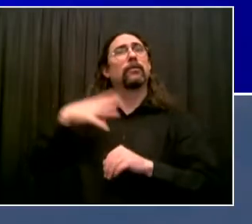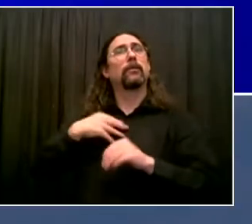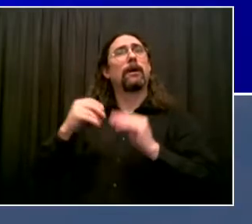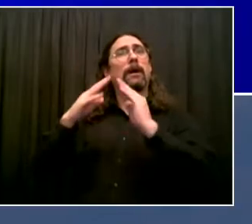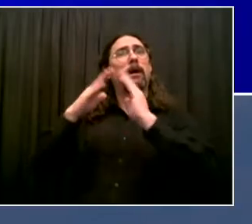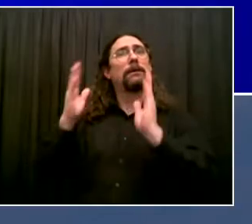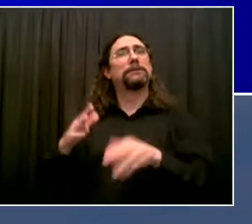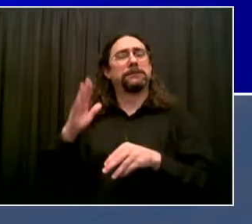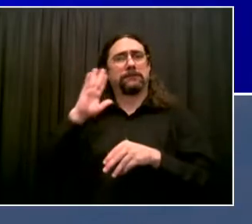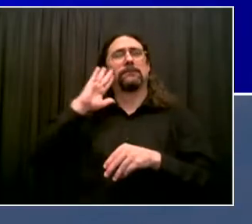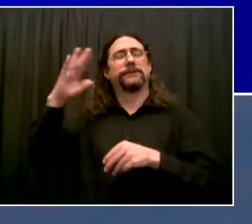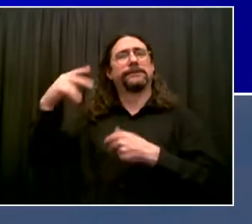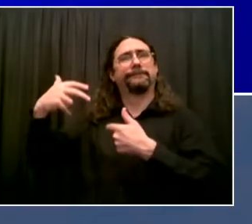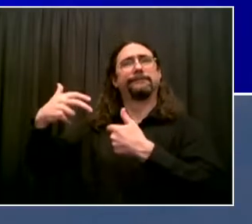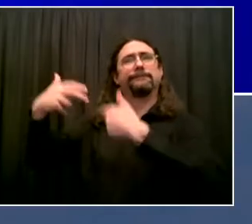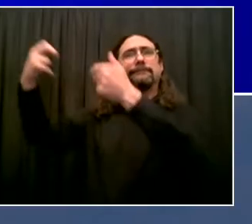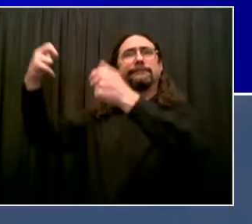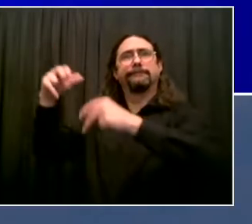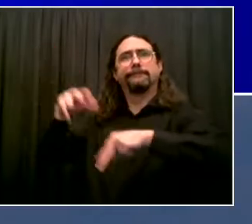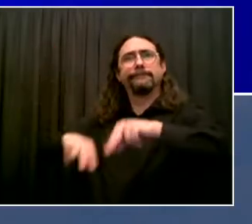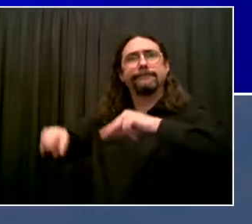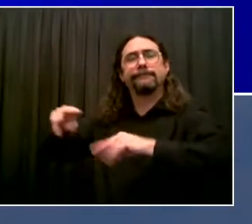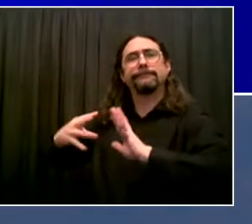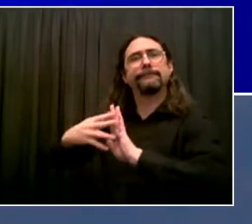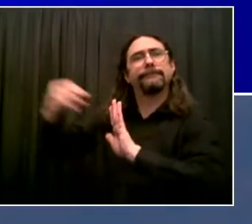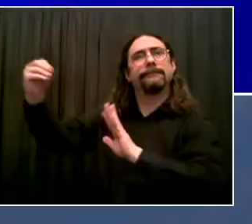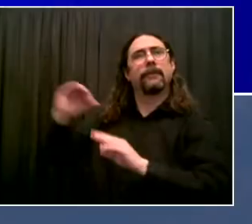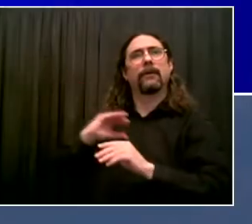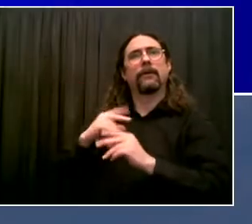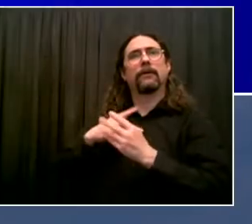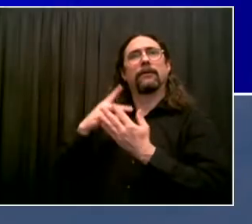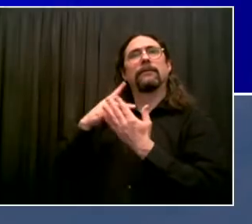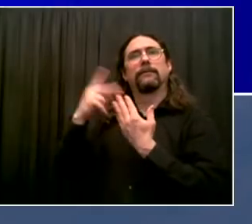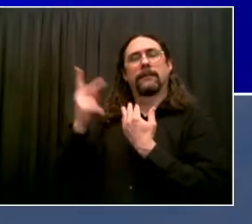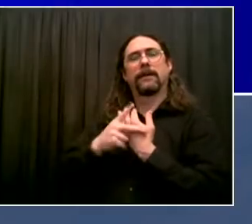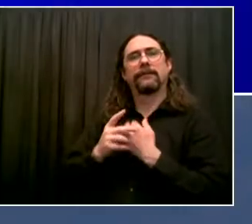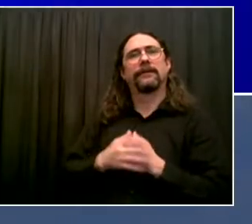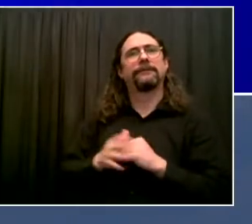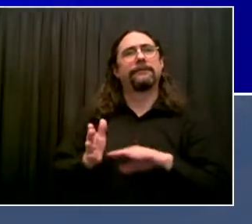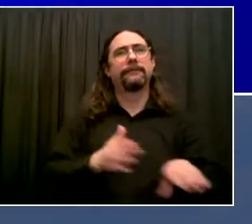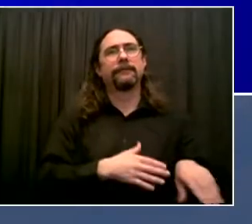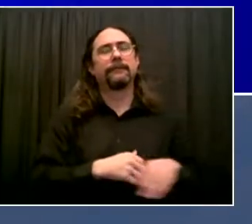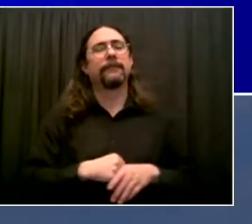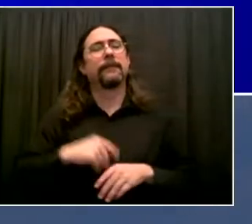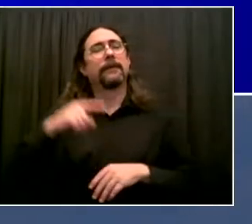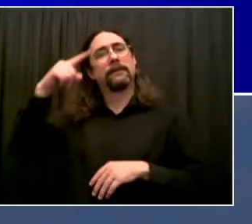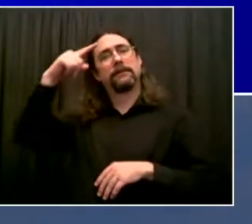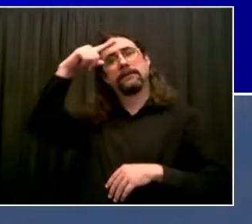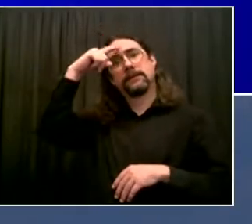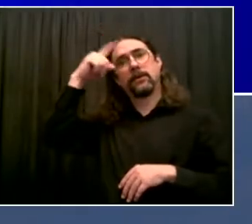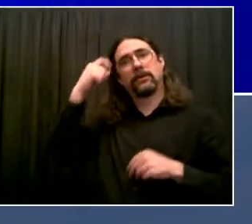THIS HAS BEEN AN EFFORT TO ENSURE THAT YOUNG PEOPLE WHO ARE